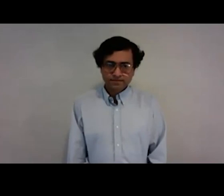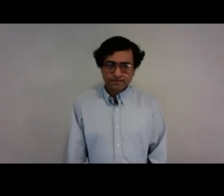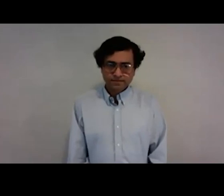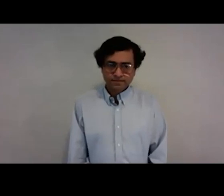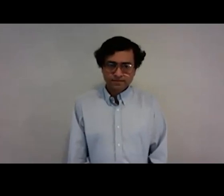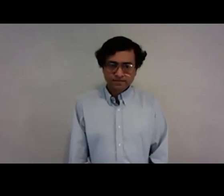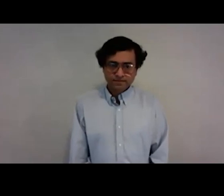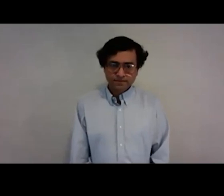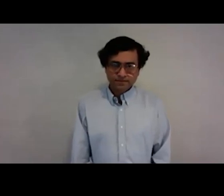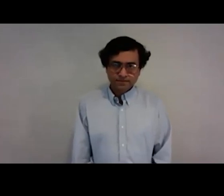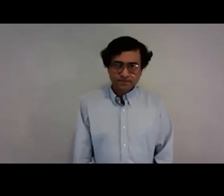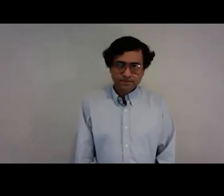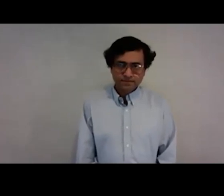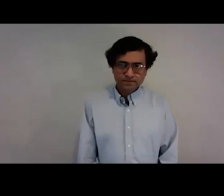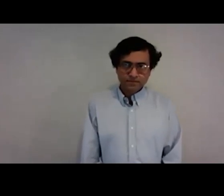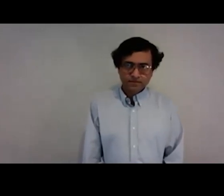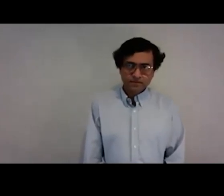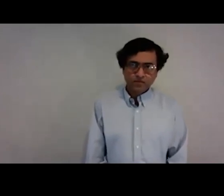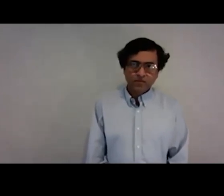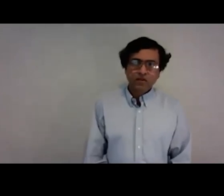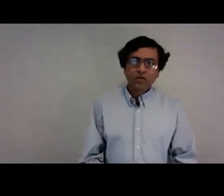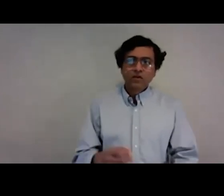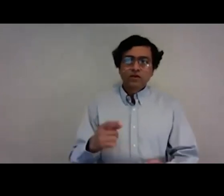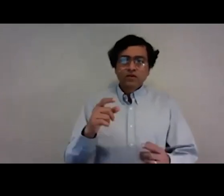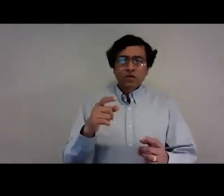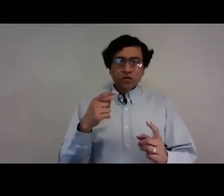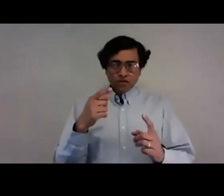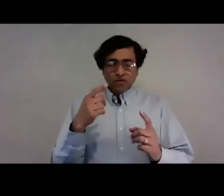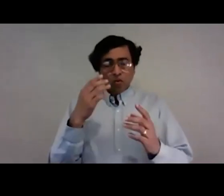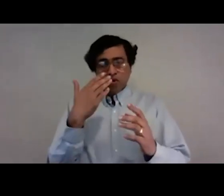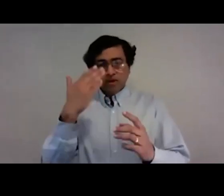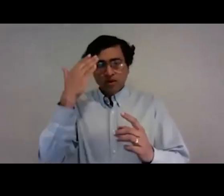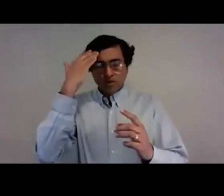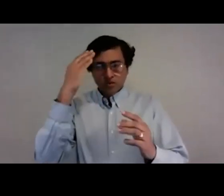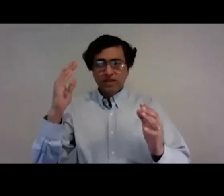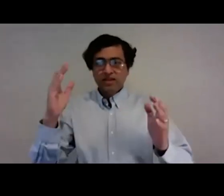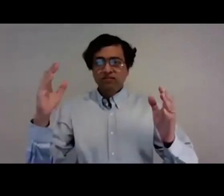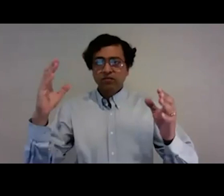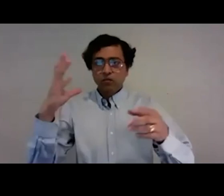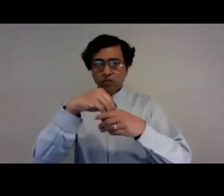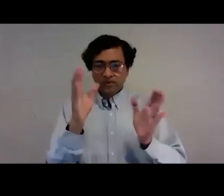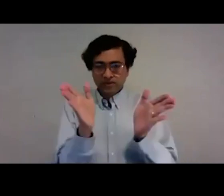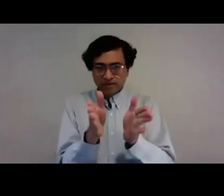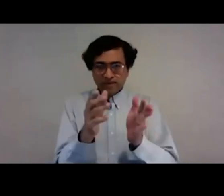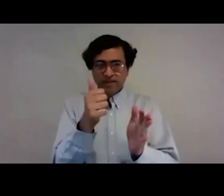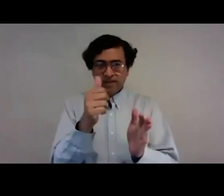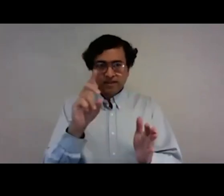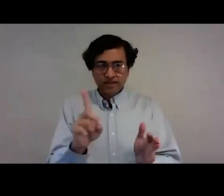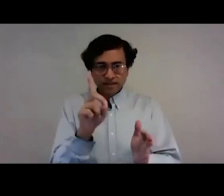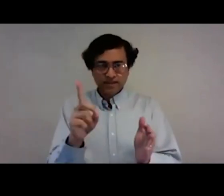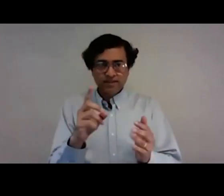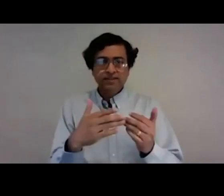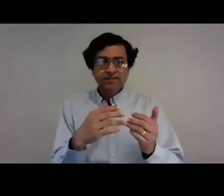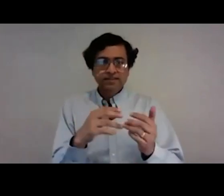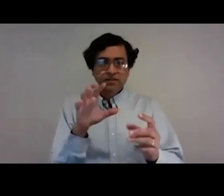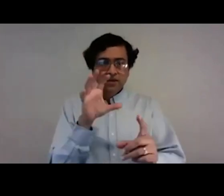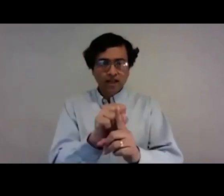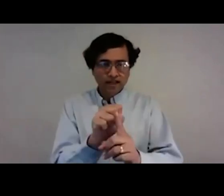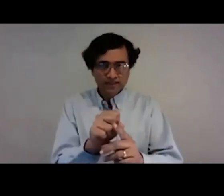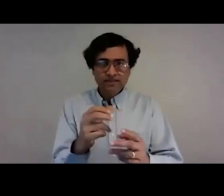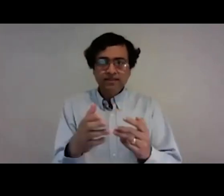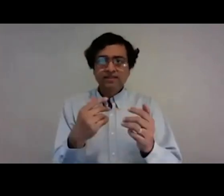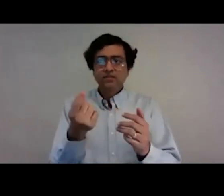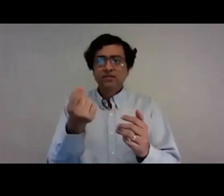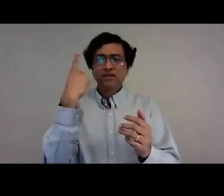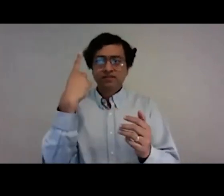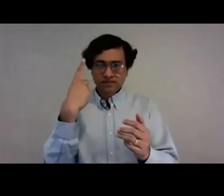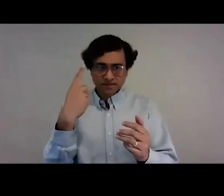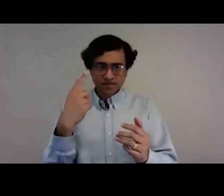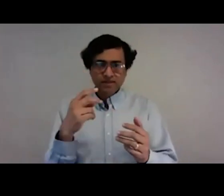So we have the 10° of field-of-view.